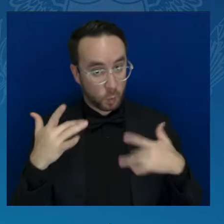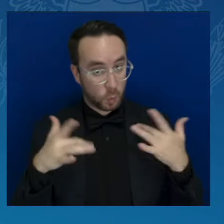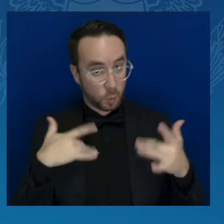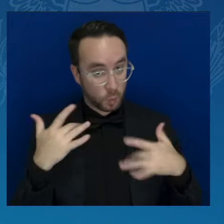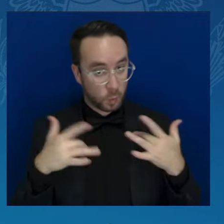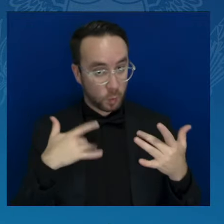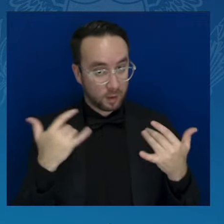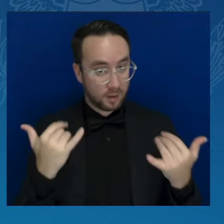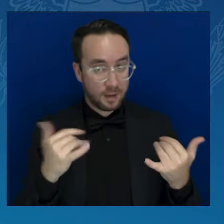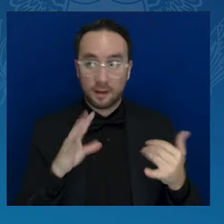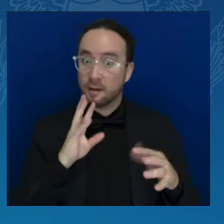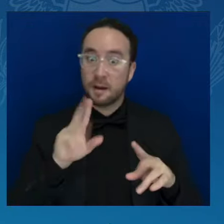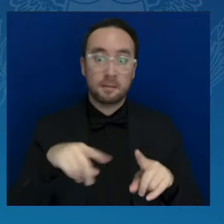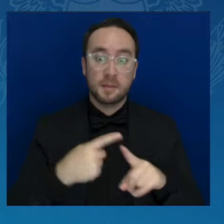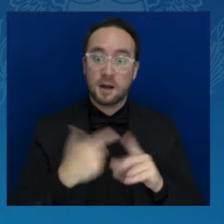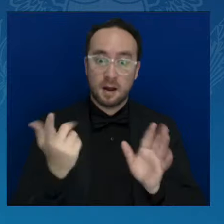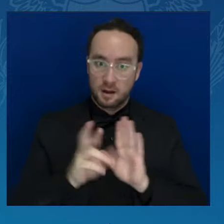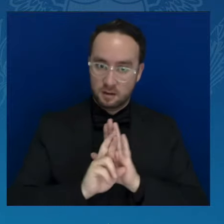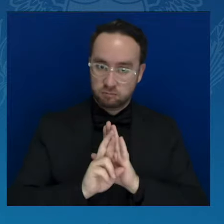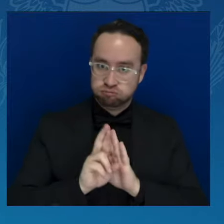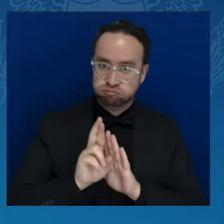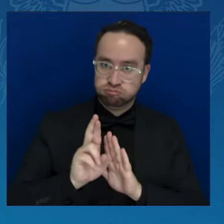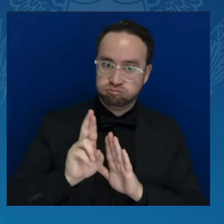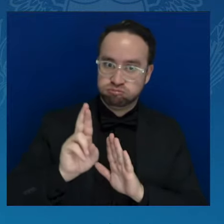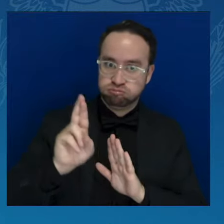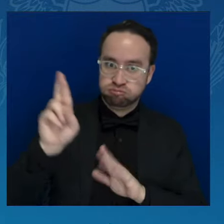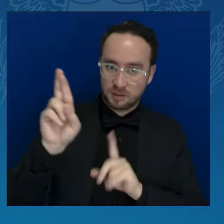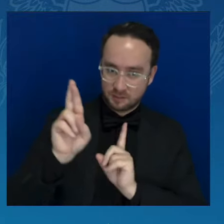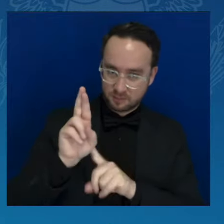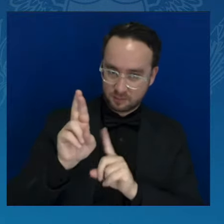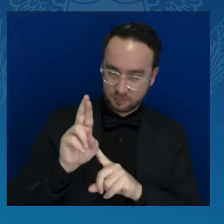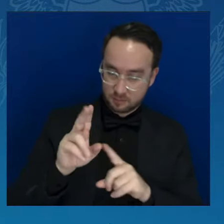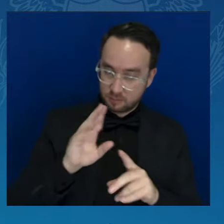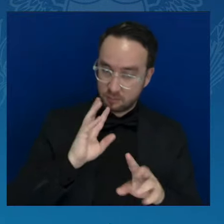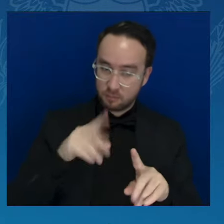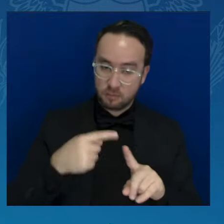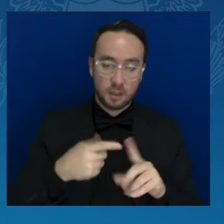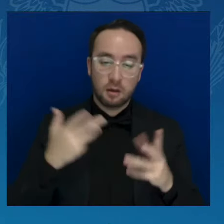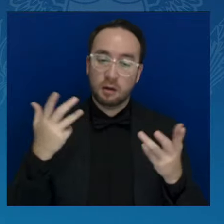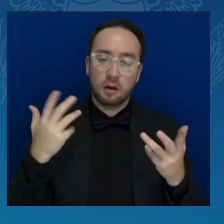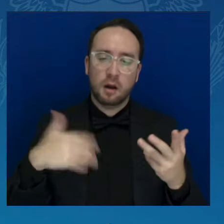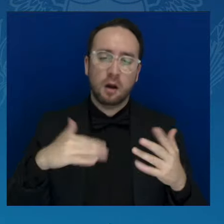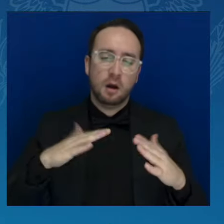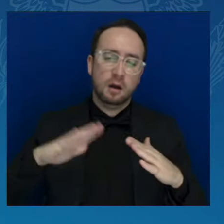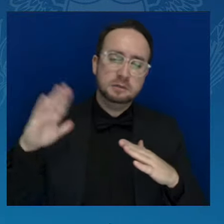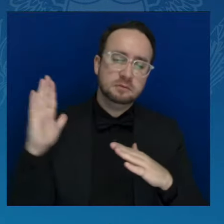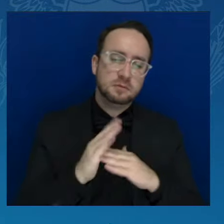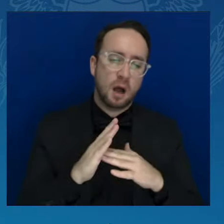with the Vice President and Colonel Hansen noted earlier, which for the first time in over half a century,